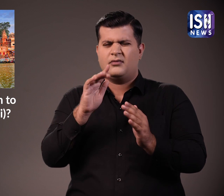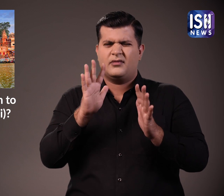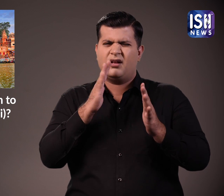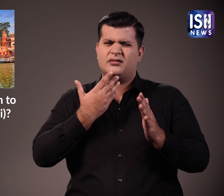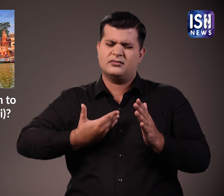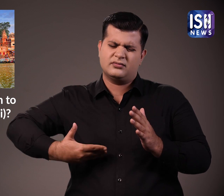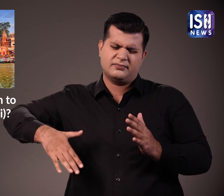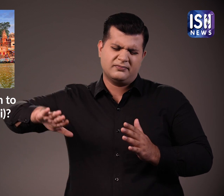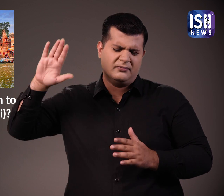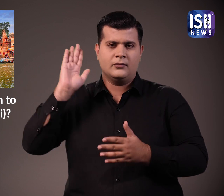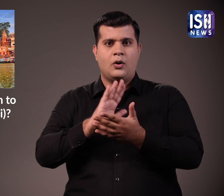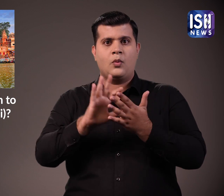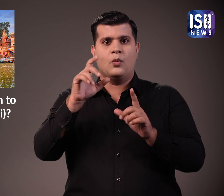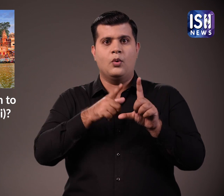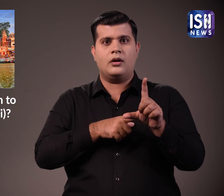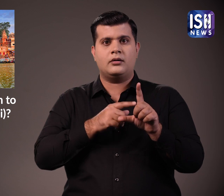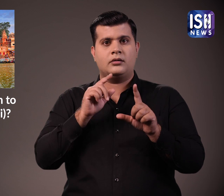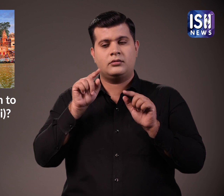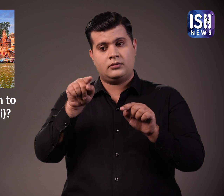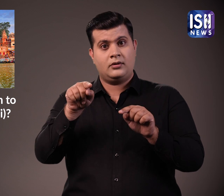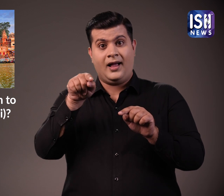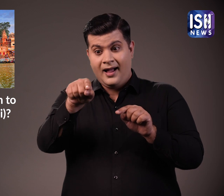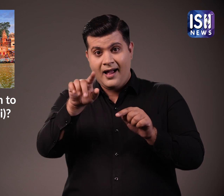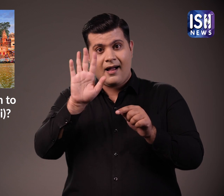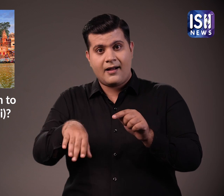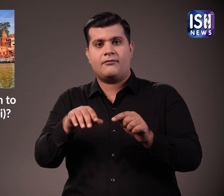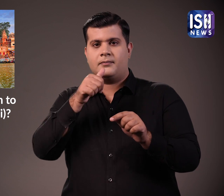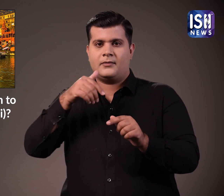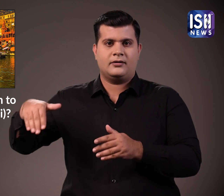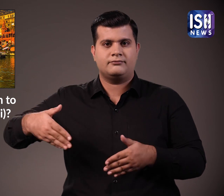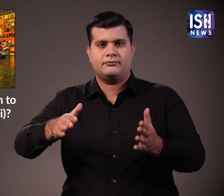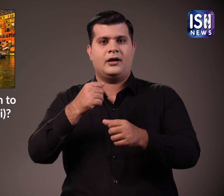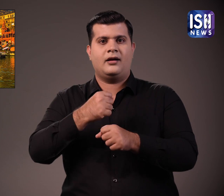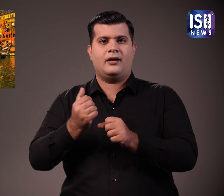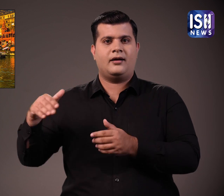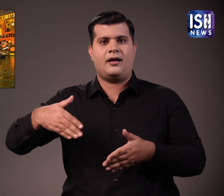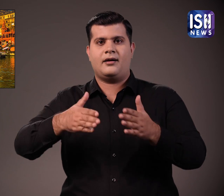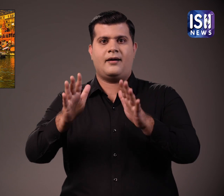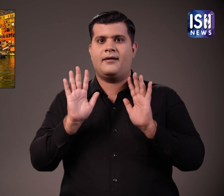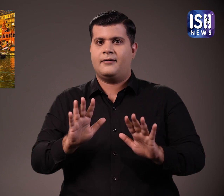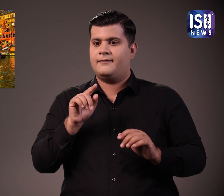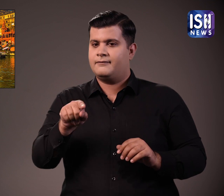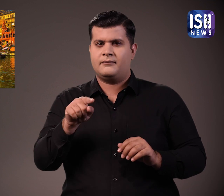It is the oldest and the holiest city and even river Ganga flows through it.